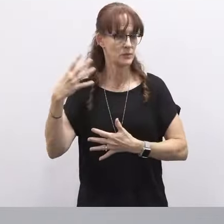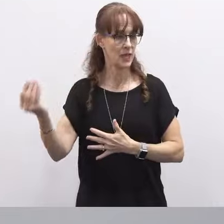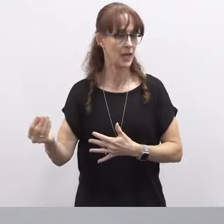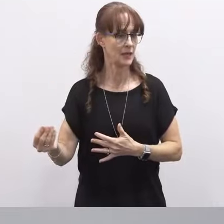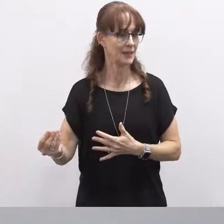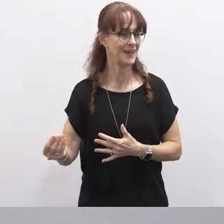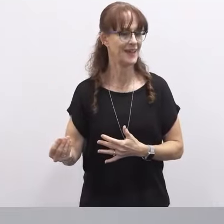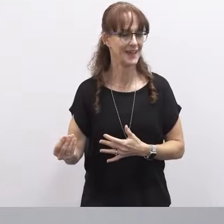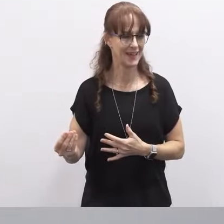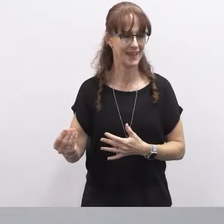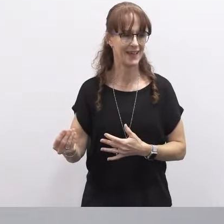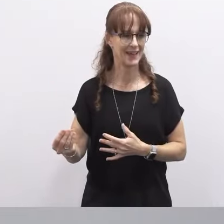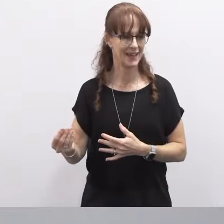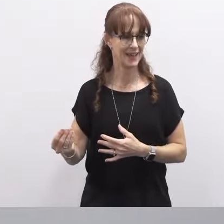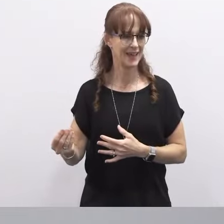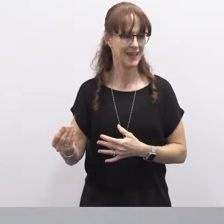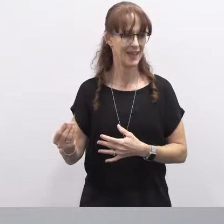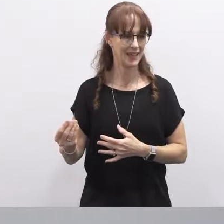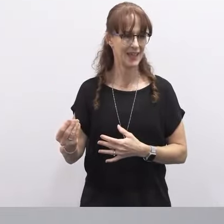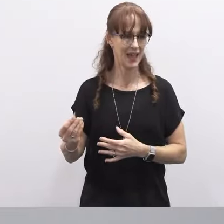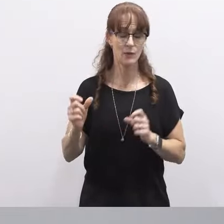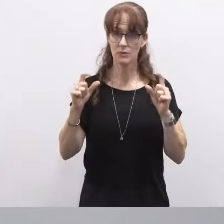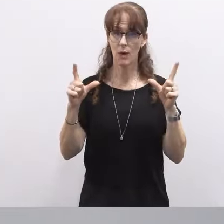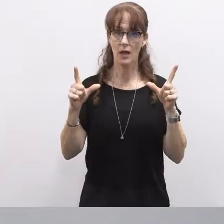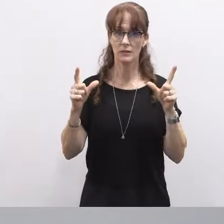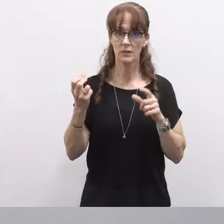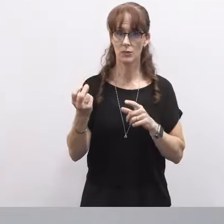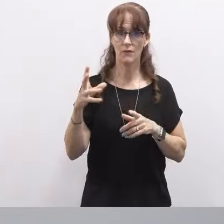And I'm surprised that there were only 1200 families there